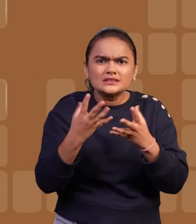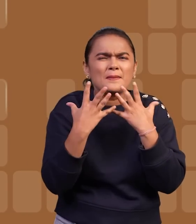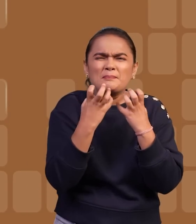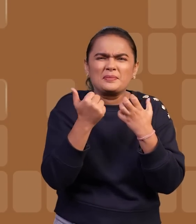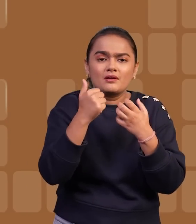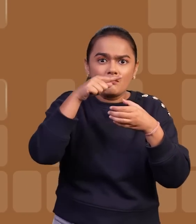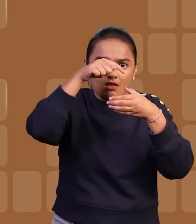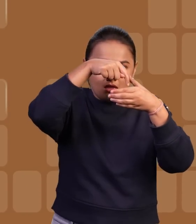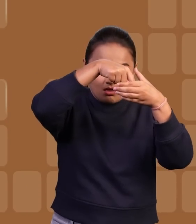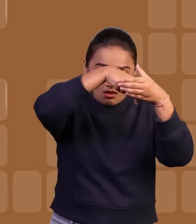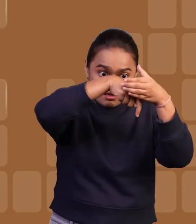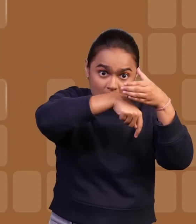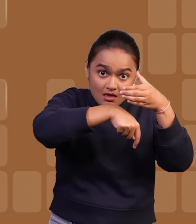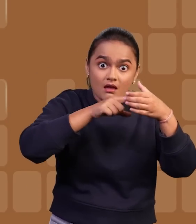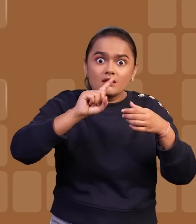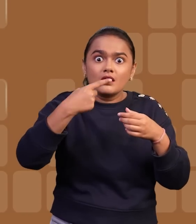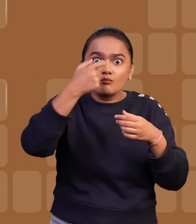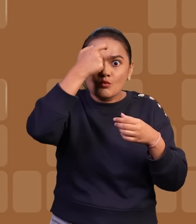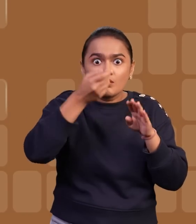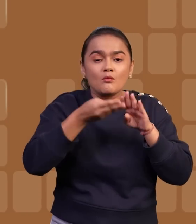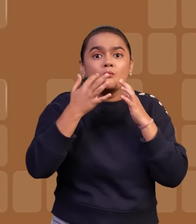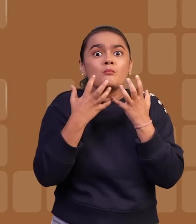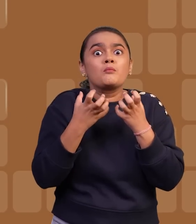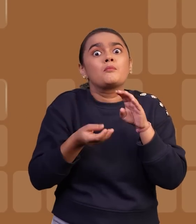But as the cavity grows, it can lead to infection and pain.